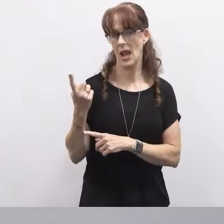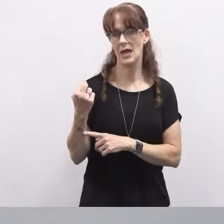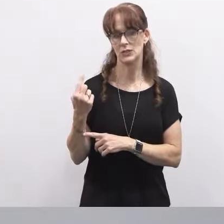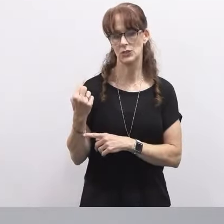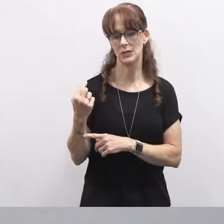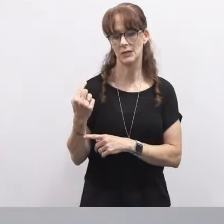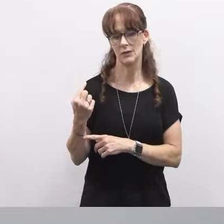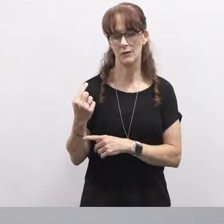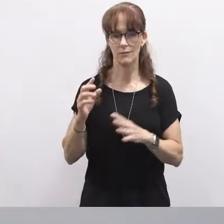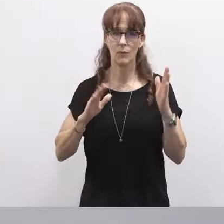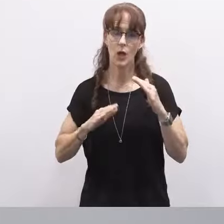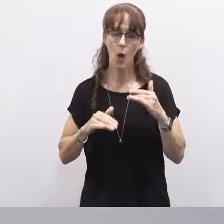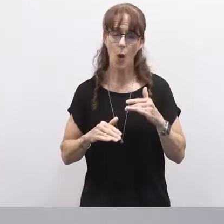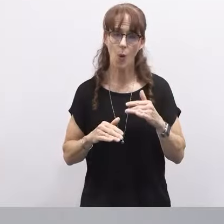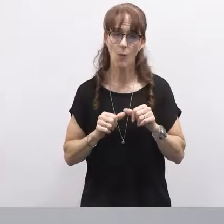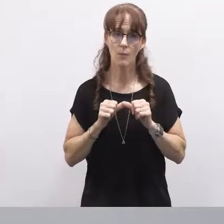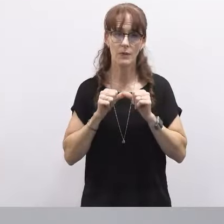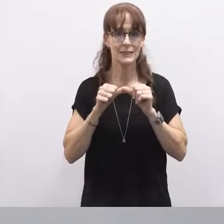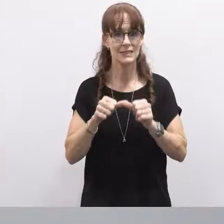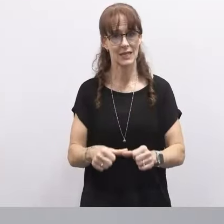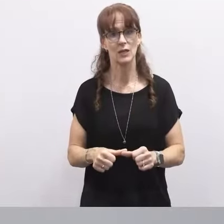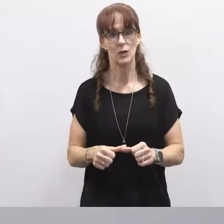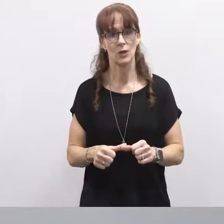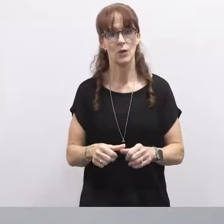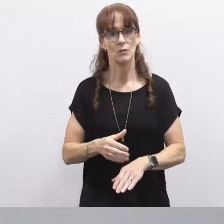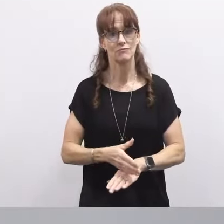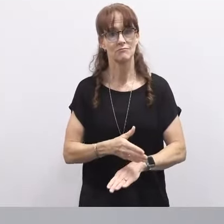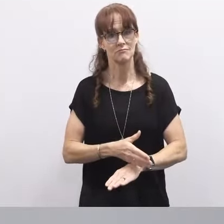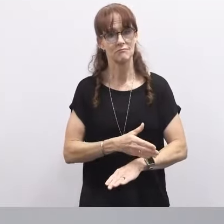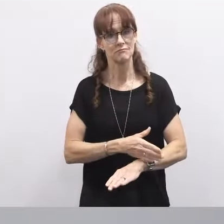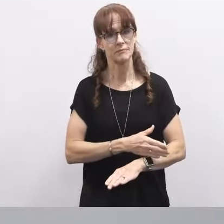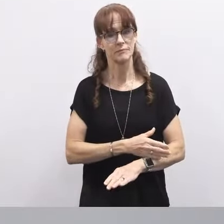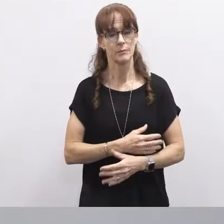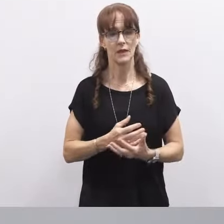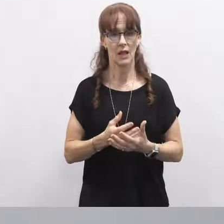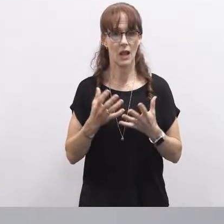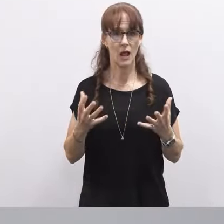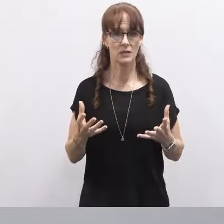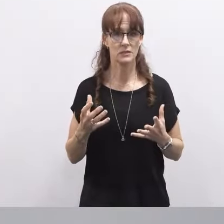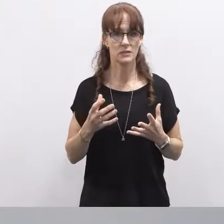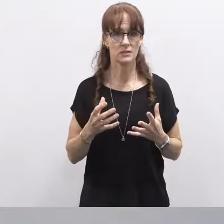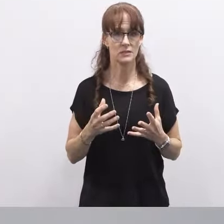And we hope that it's gonna continue to get better. We've had lots of comment